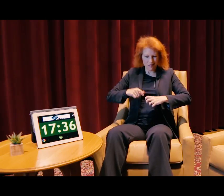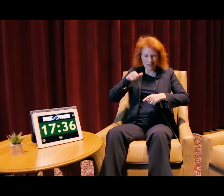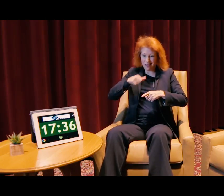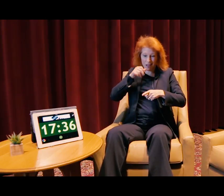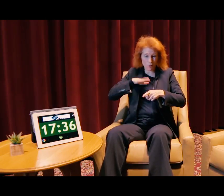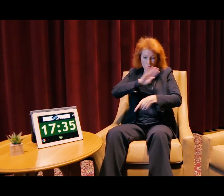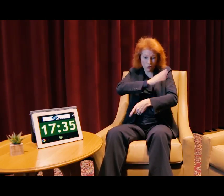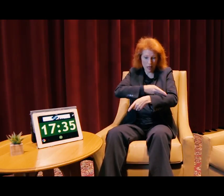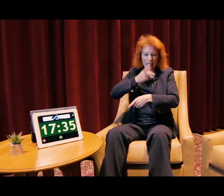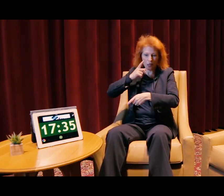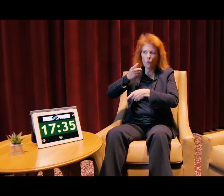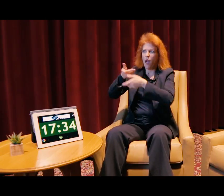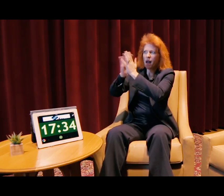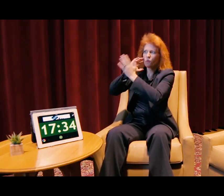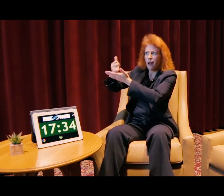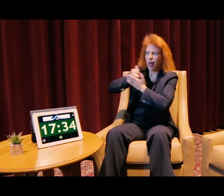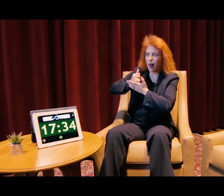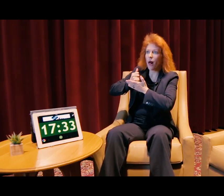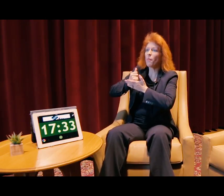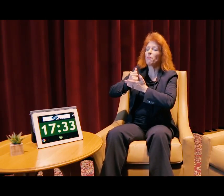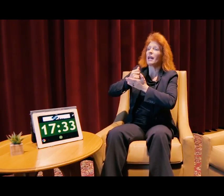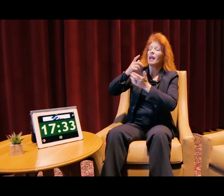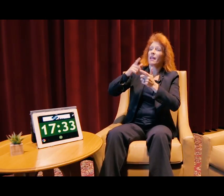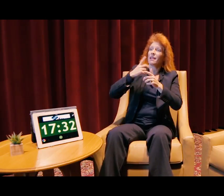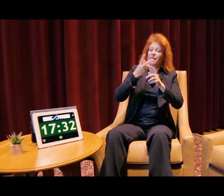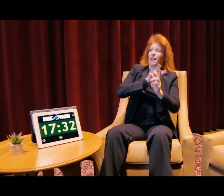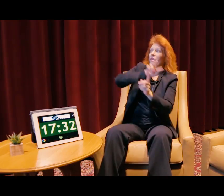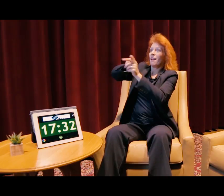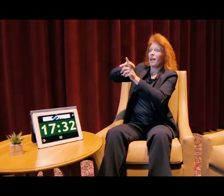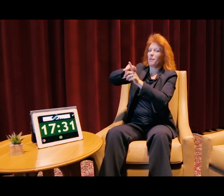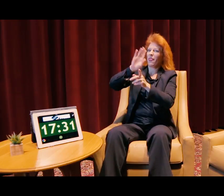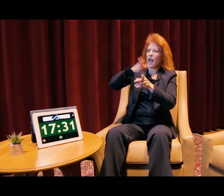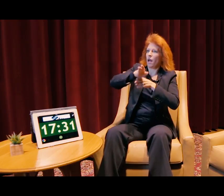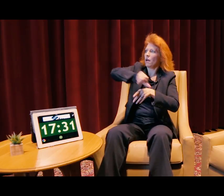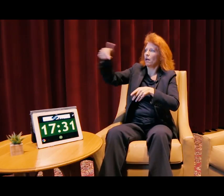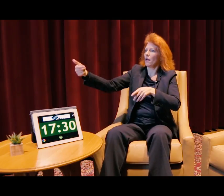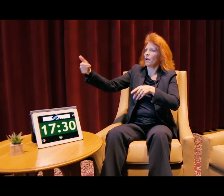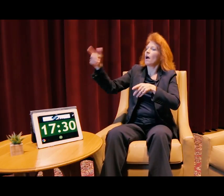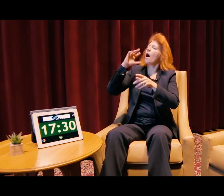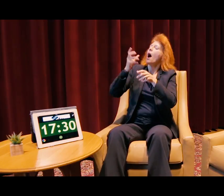"Go get some help and have someone else "do this work that has to be done." So I call that confident vulnerability.